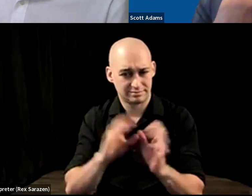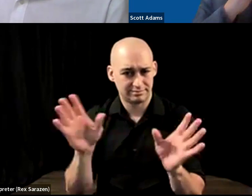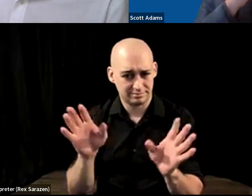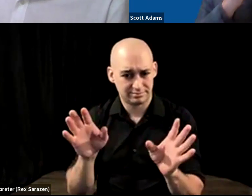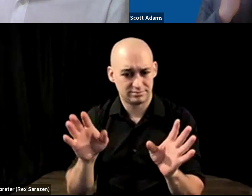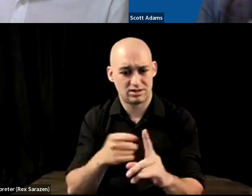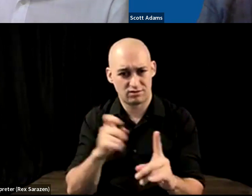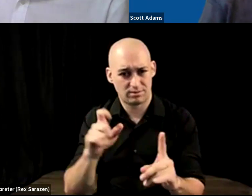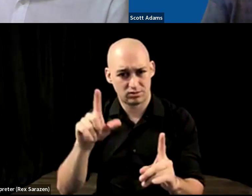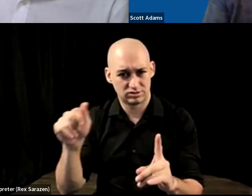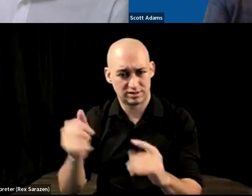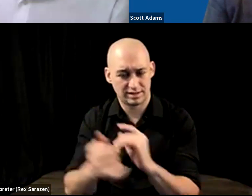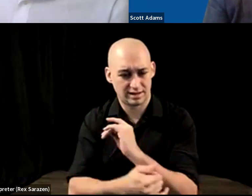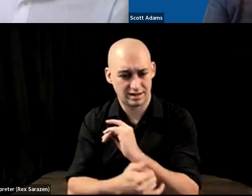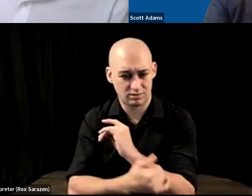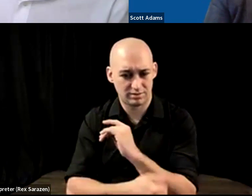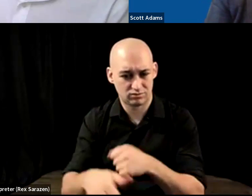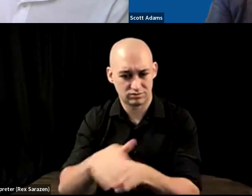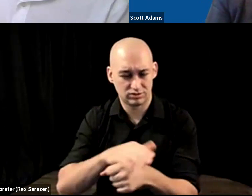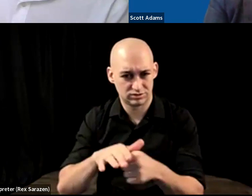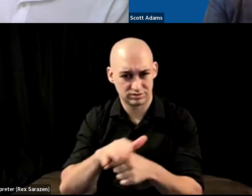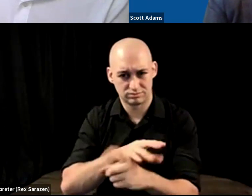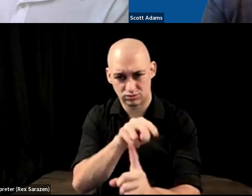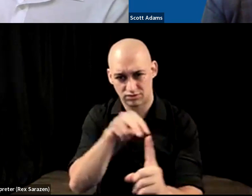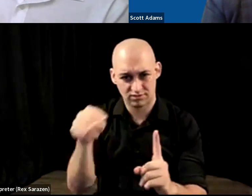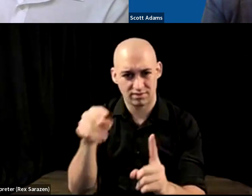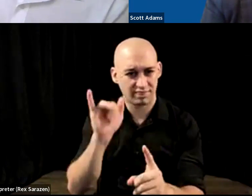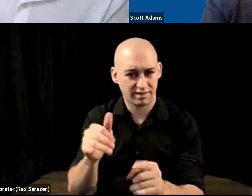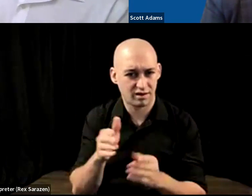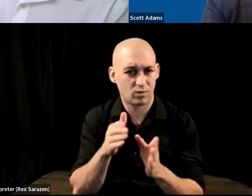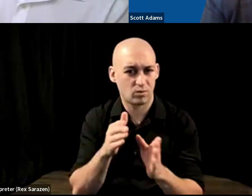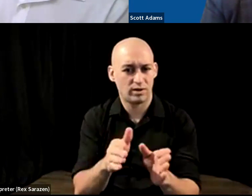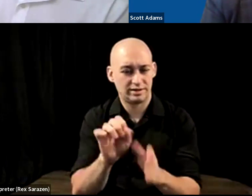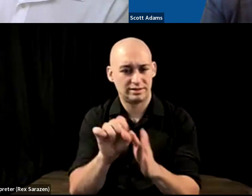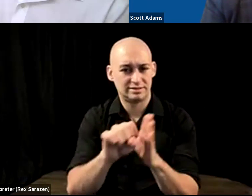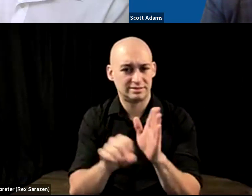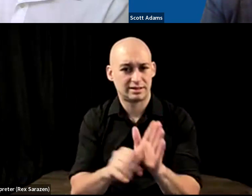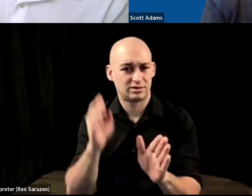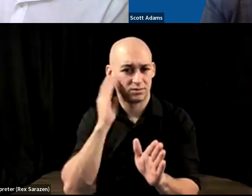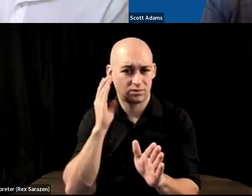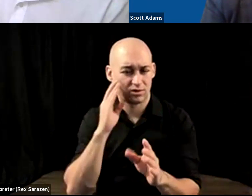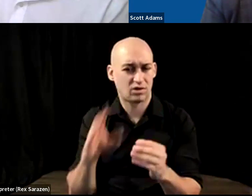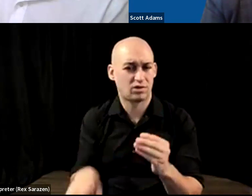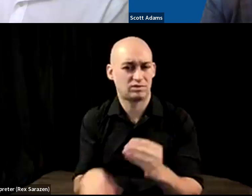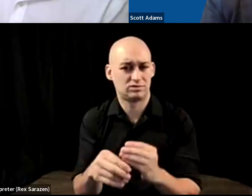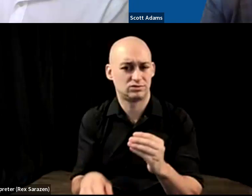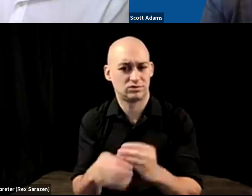Angeles County region standpoint just so that way the state is aware as well - the national